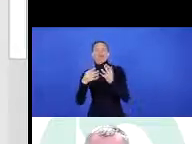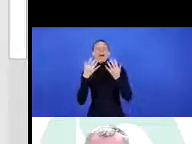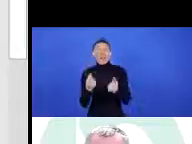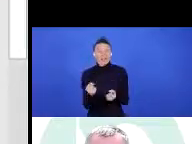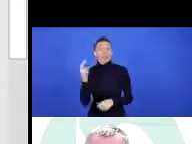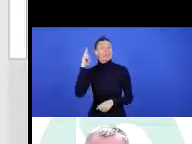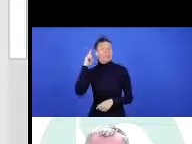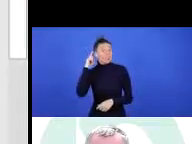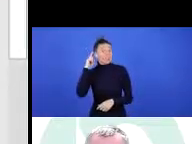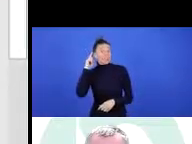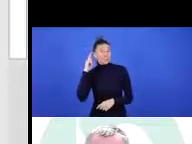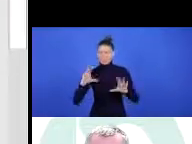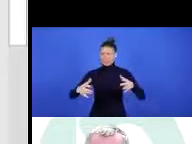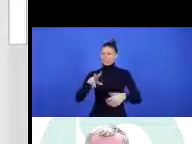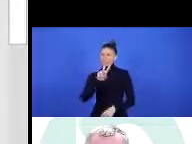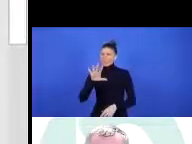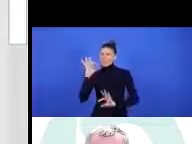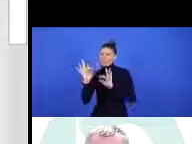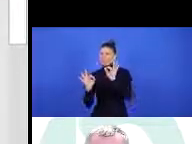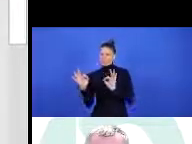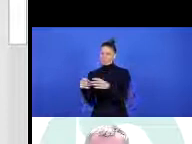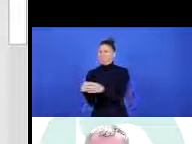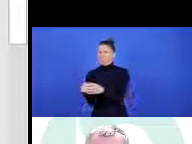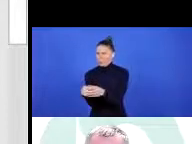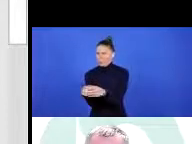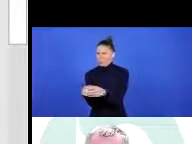implant users. That is a fairly high percentage.